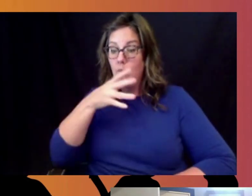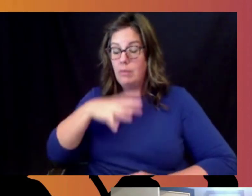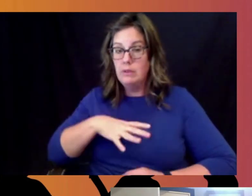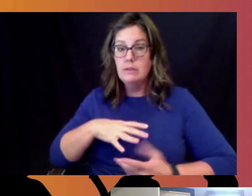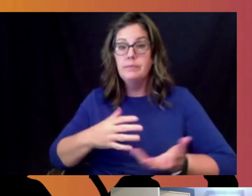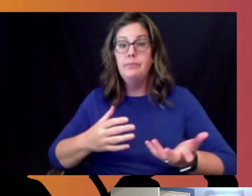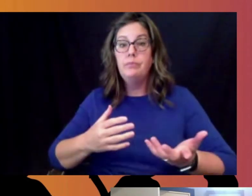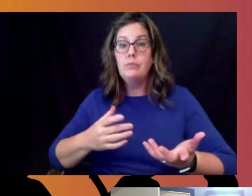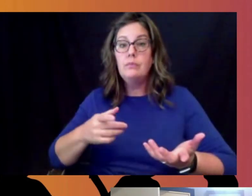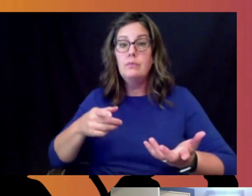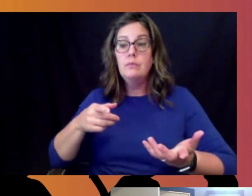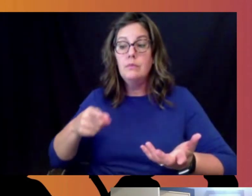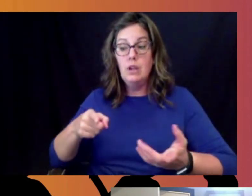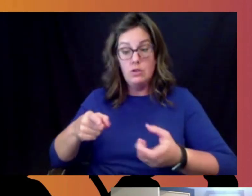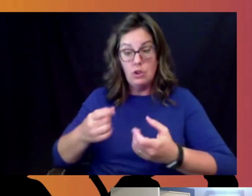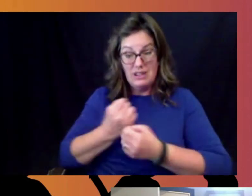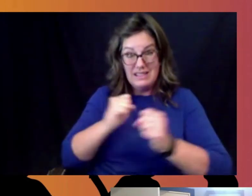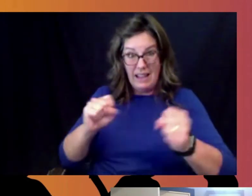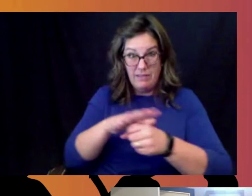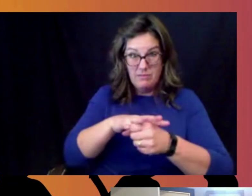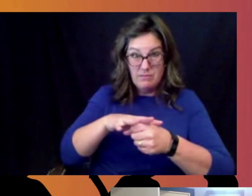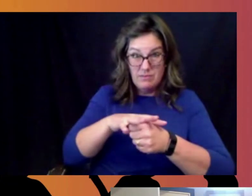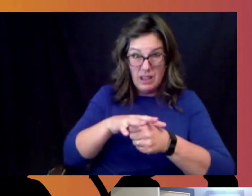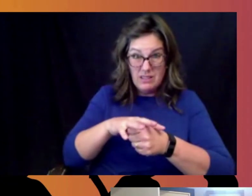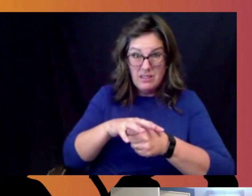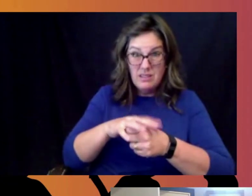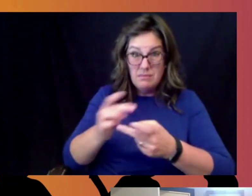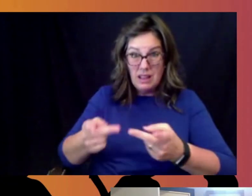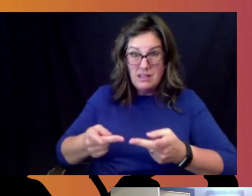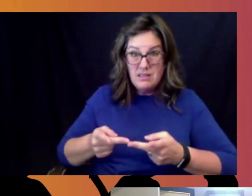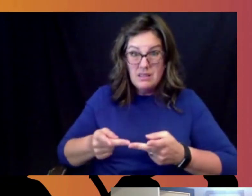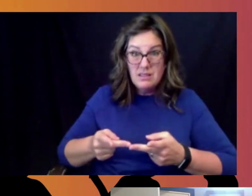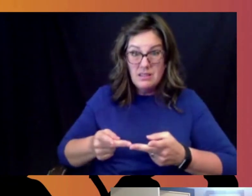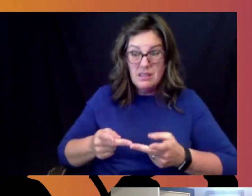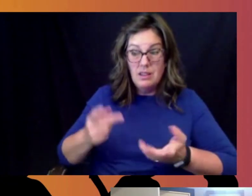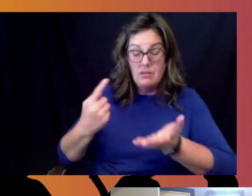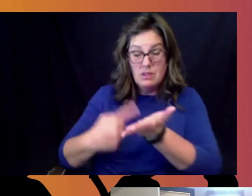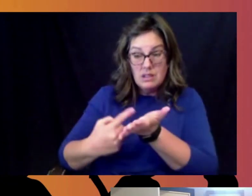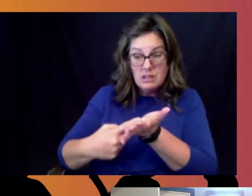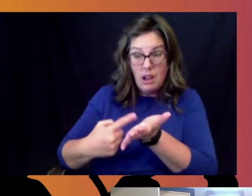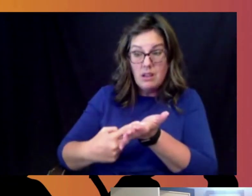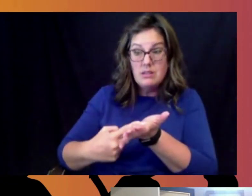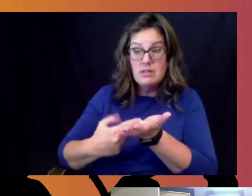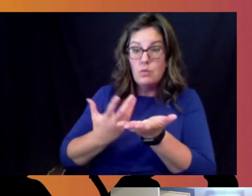space and do guys discuss things that are going on society give them resources what type of work